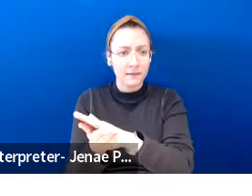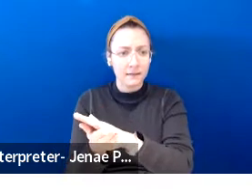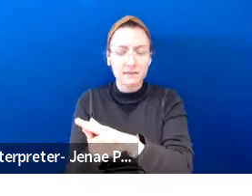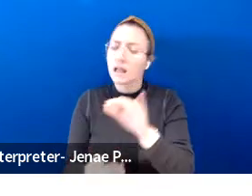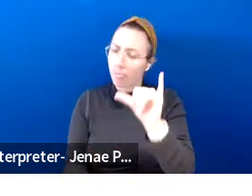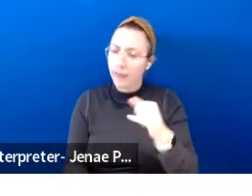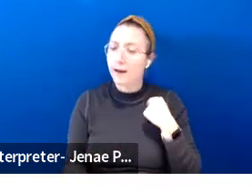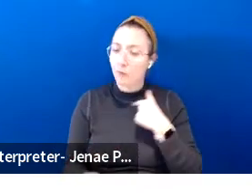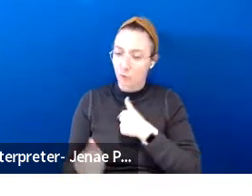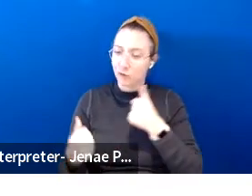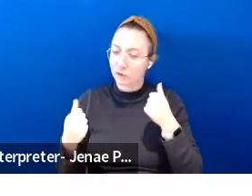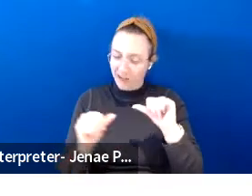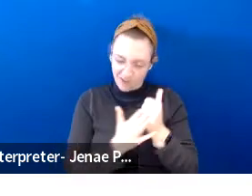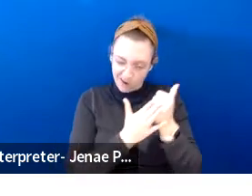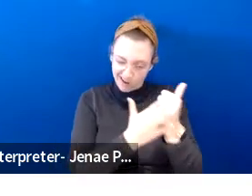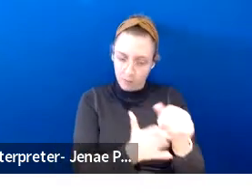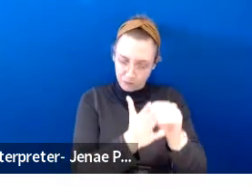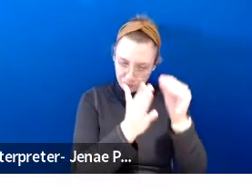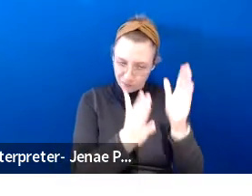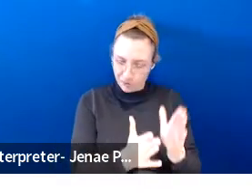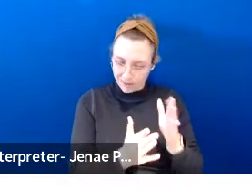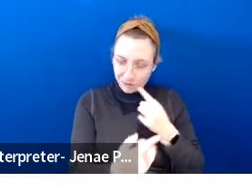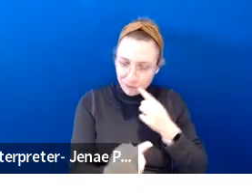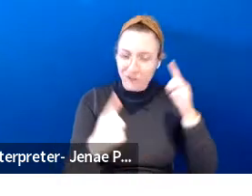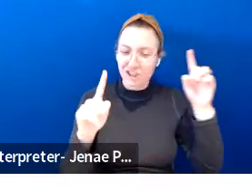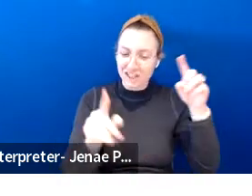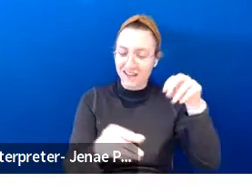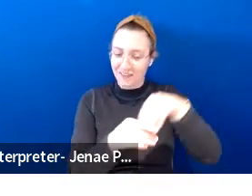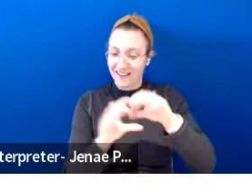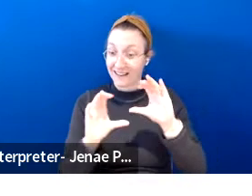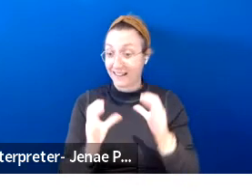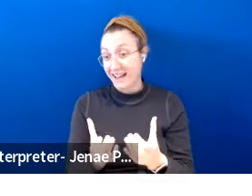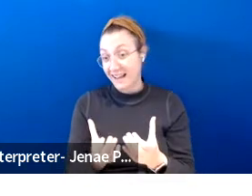or help our students achieve in in our classes or on our campus.